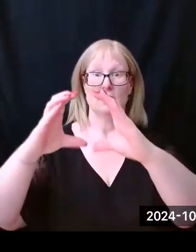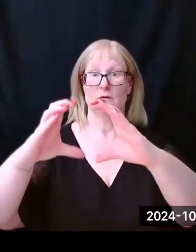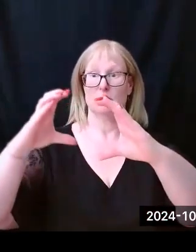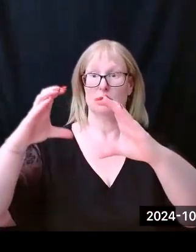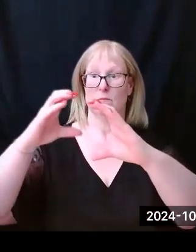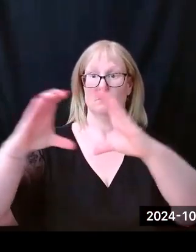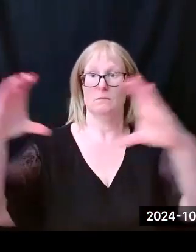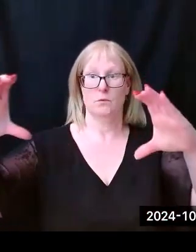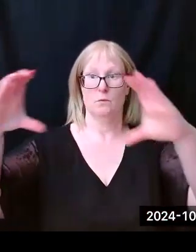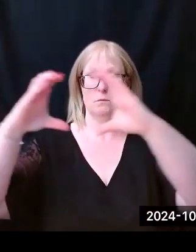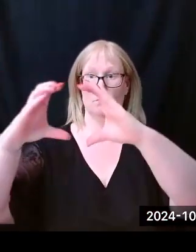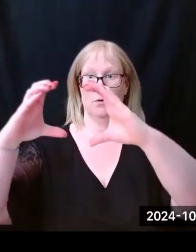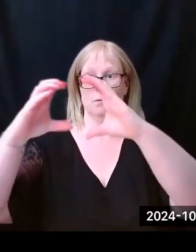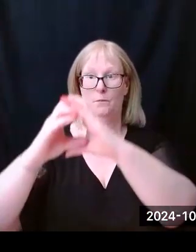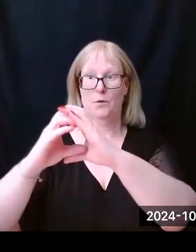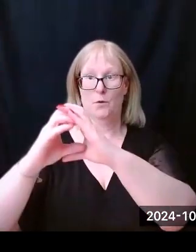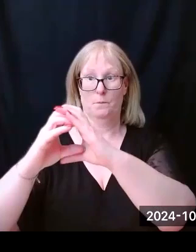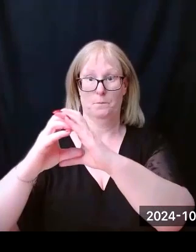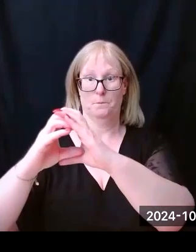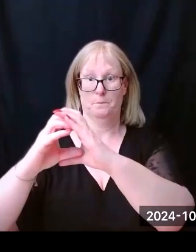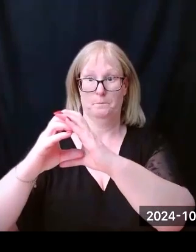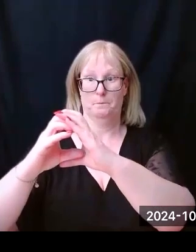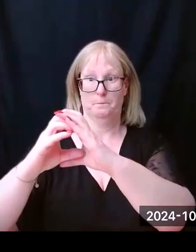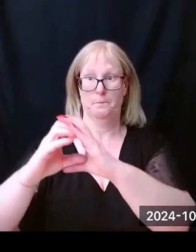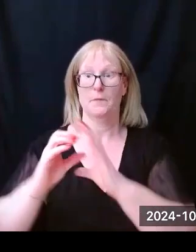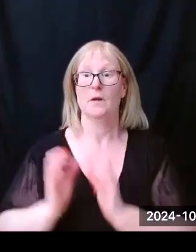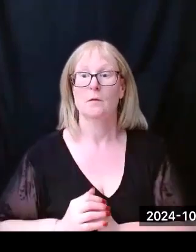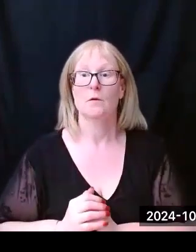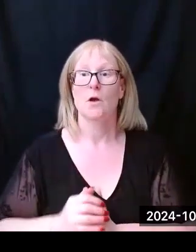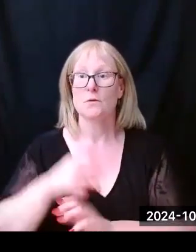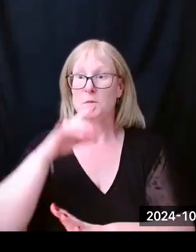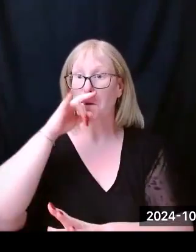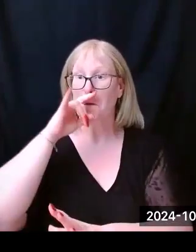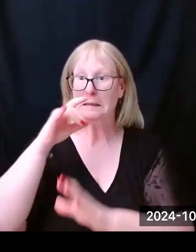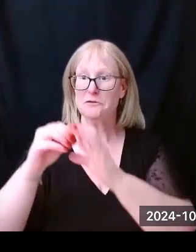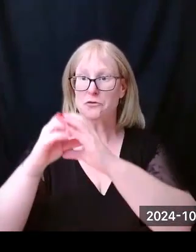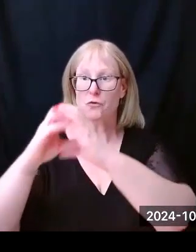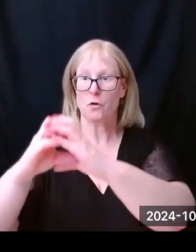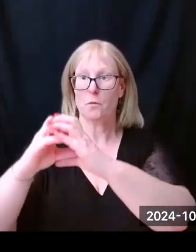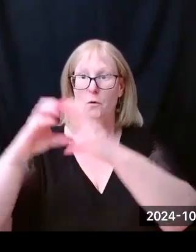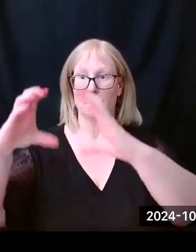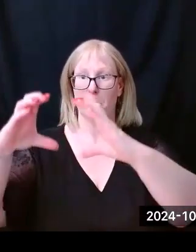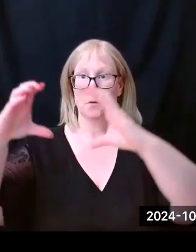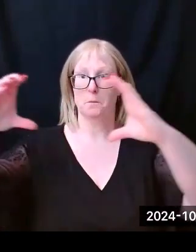The way that this works is kids grow outwards, kind of like the rings on a tree. We add on